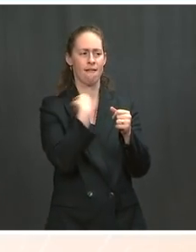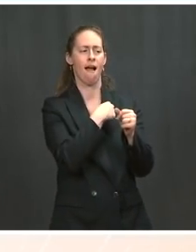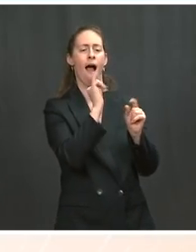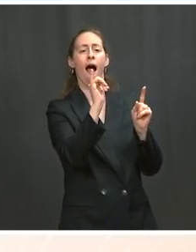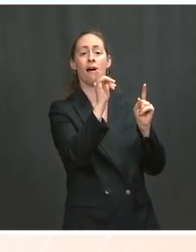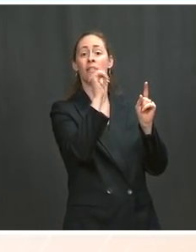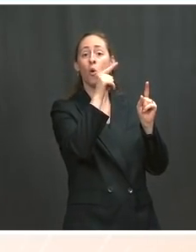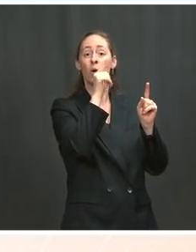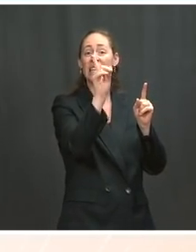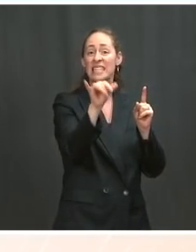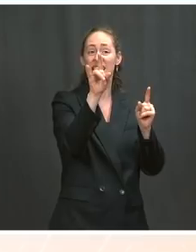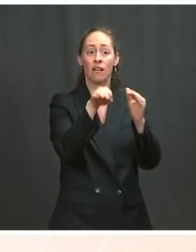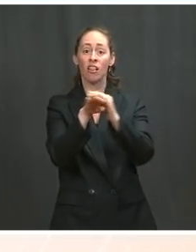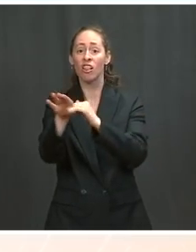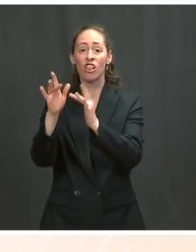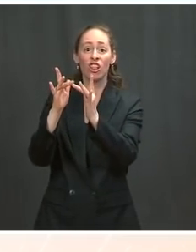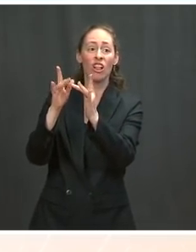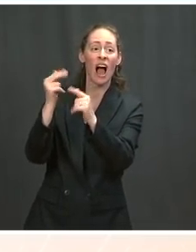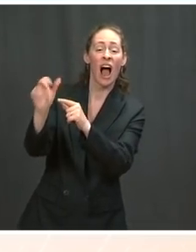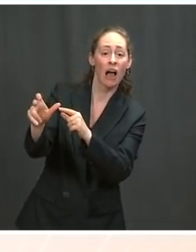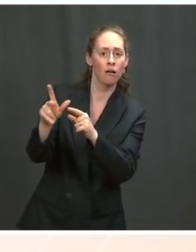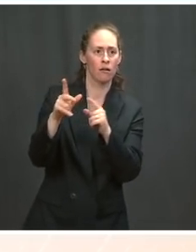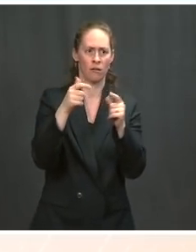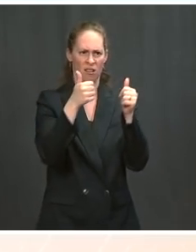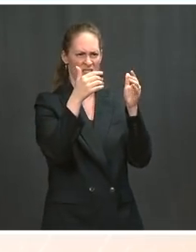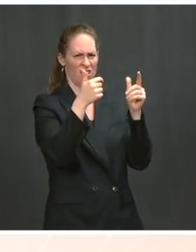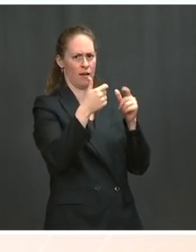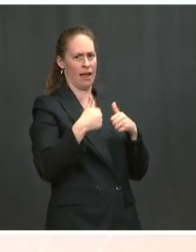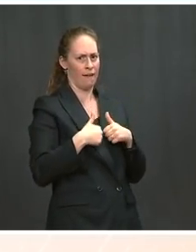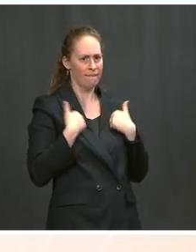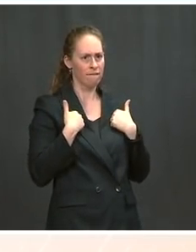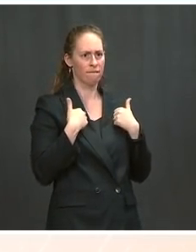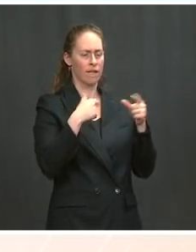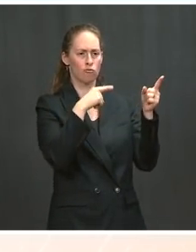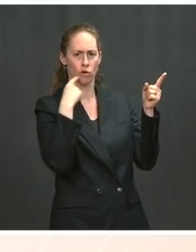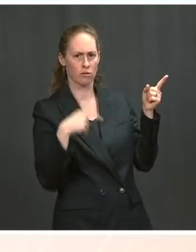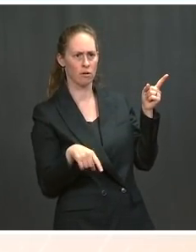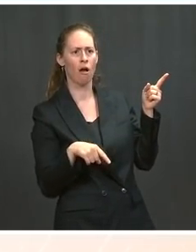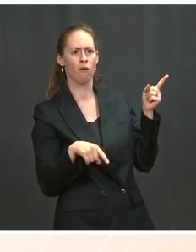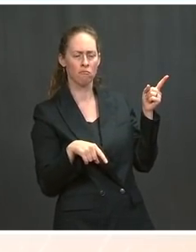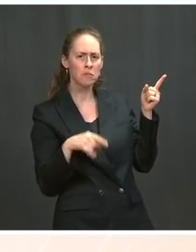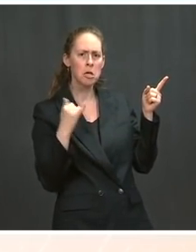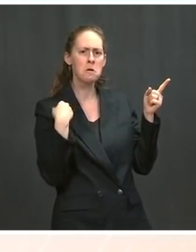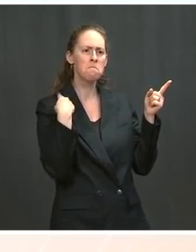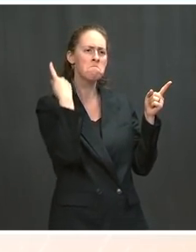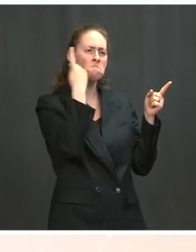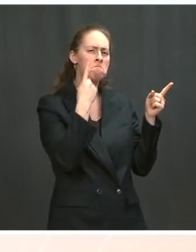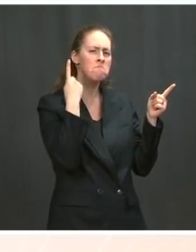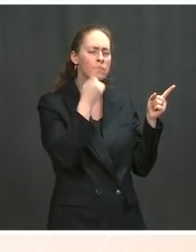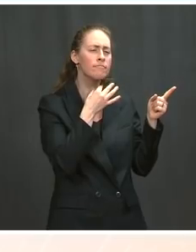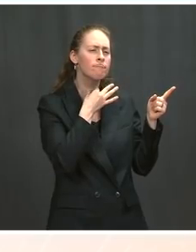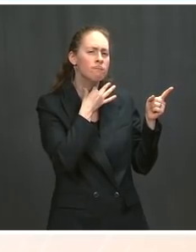Has there been any discussion of stopping the completion of Nord Stream 2 as retaliation for this? Ms. Psaki: Well, we continue to think